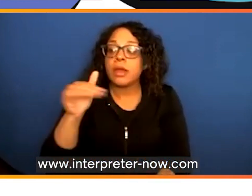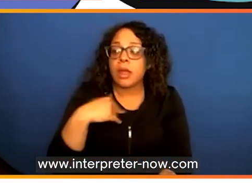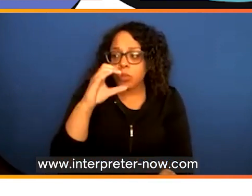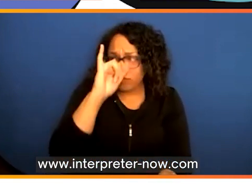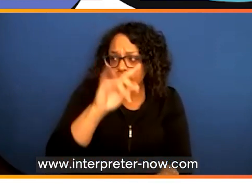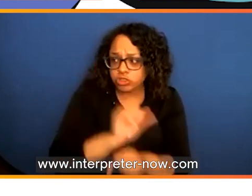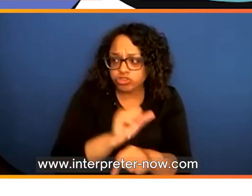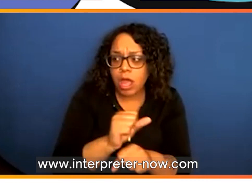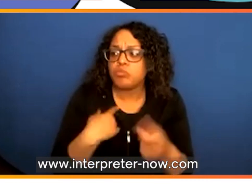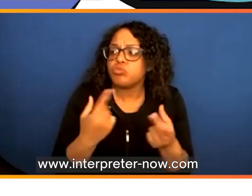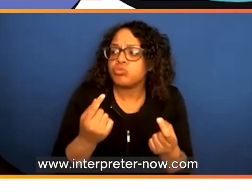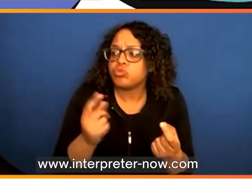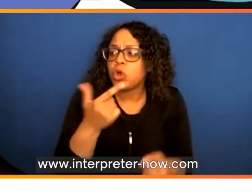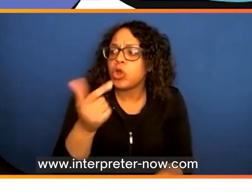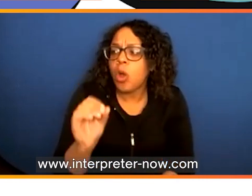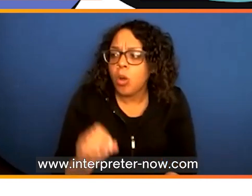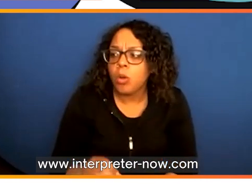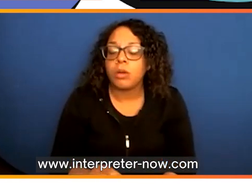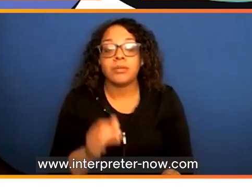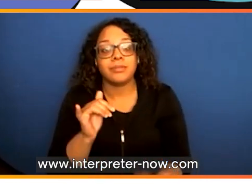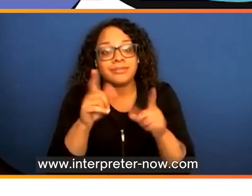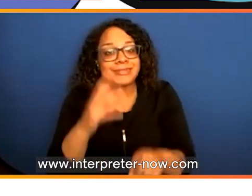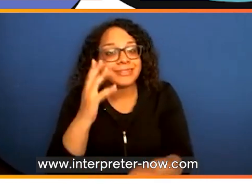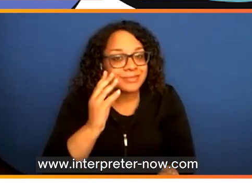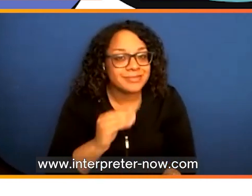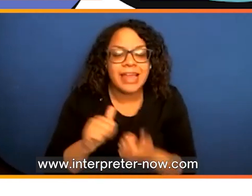at work, how would you handle it?" Blocking and tackling of mentoring, of working your